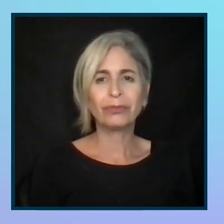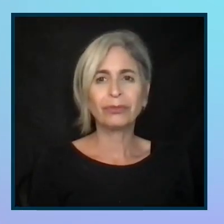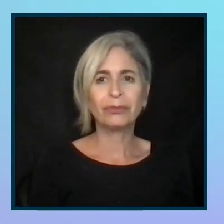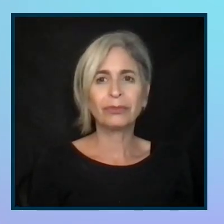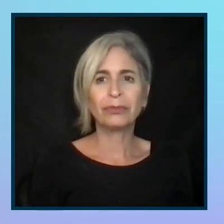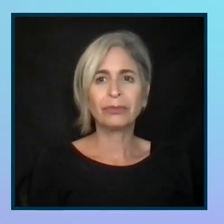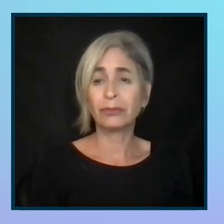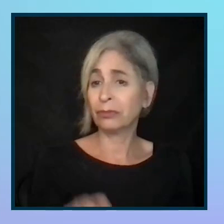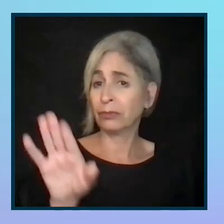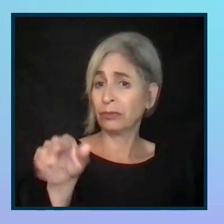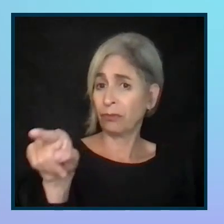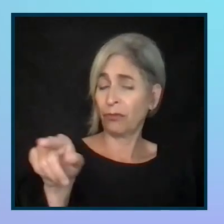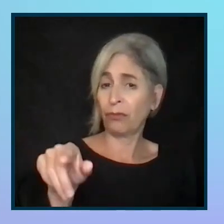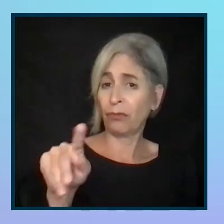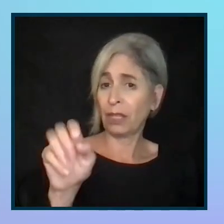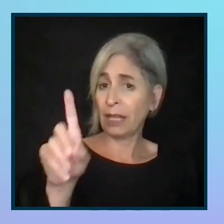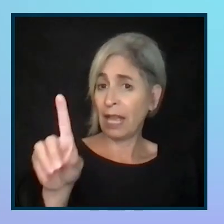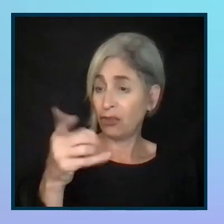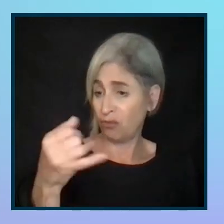And Ted, we'll go to you last for this question.